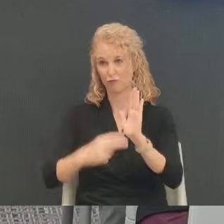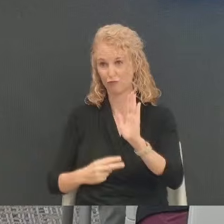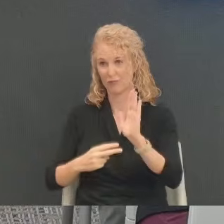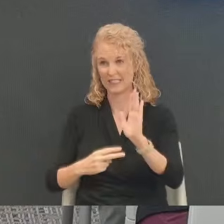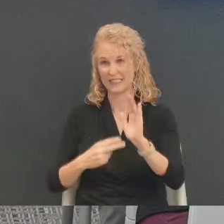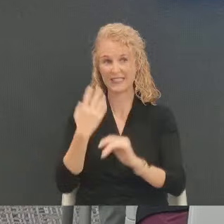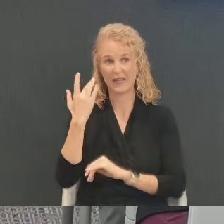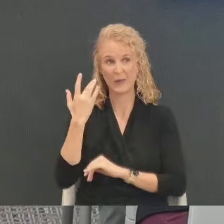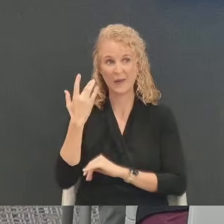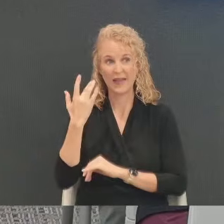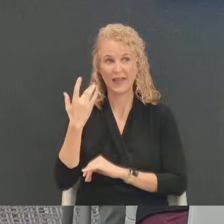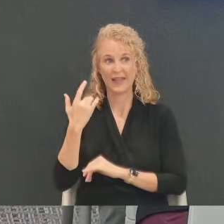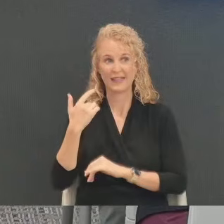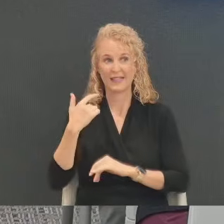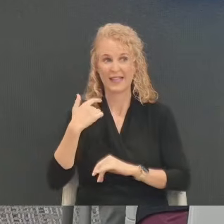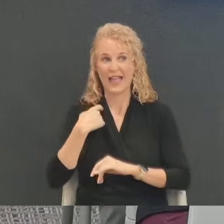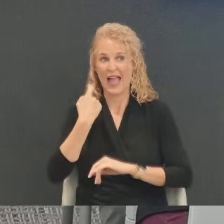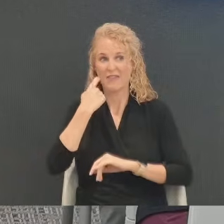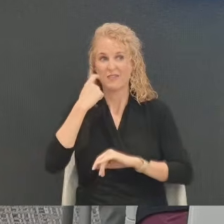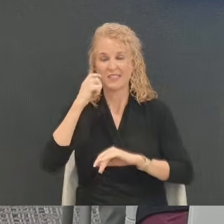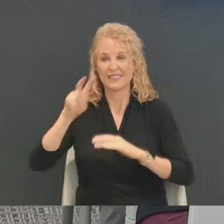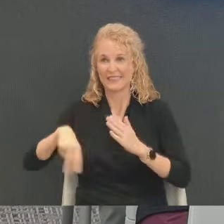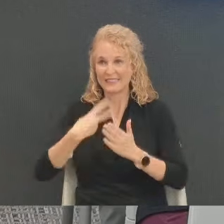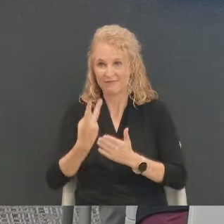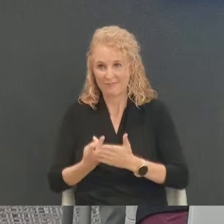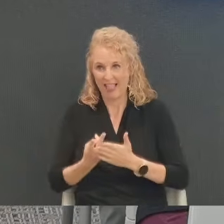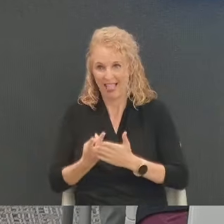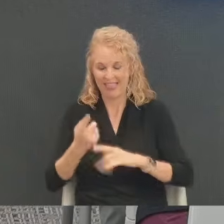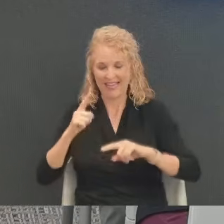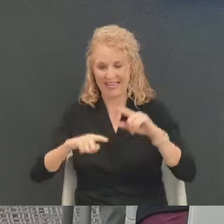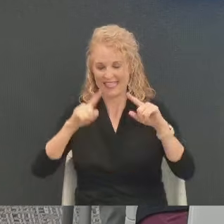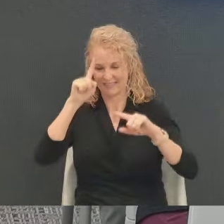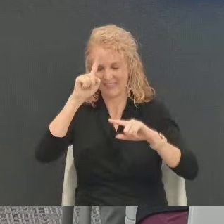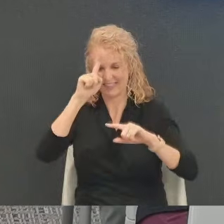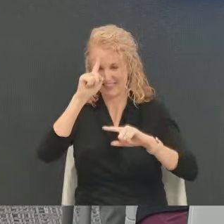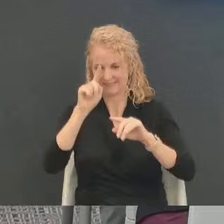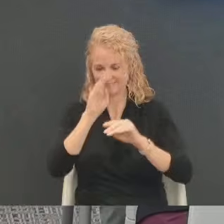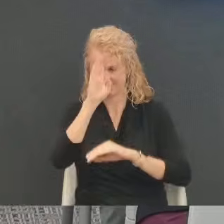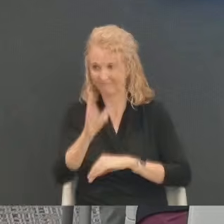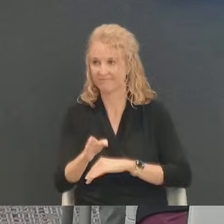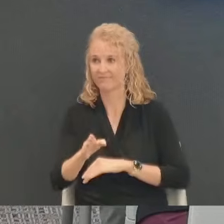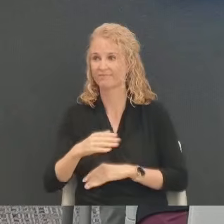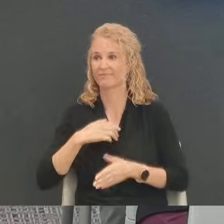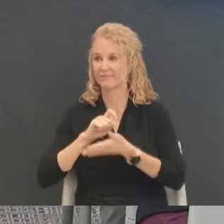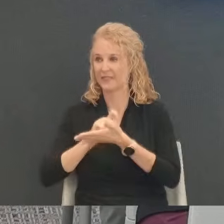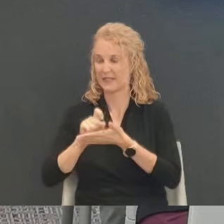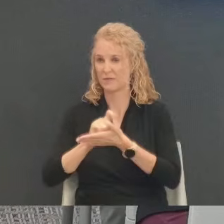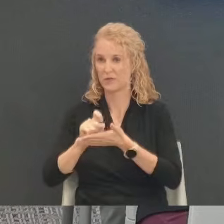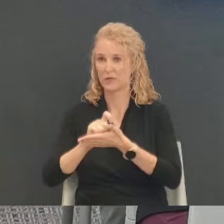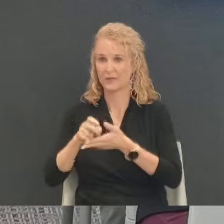a tumble and I can't free flow in my brain. Okay. I am writing to respectfully request